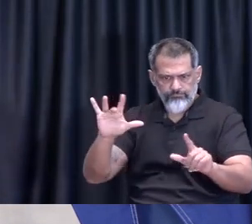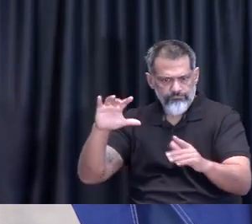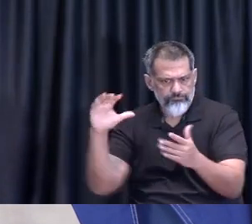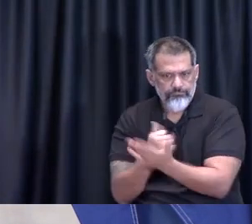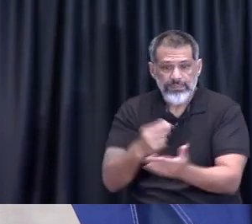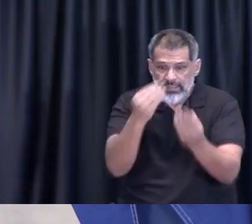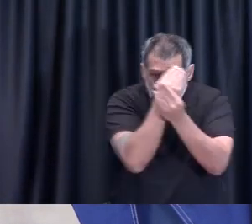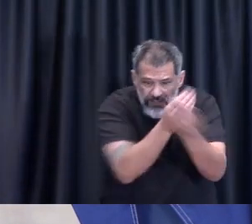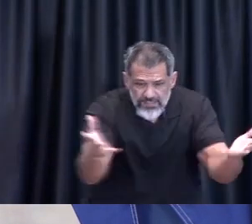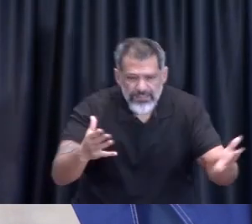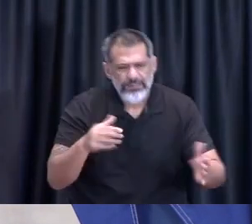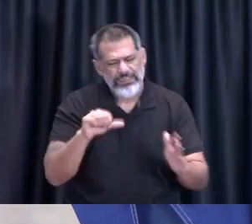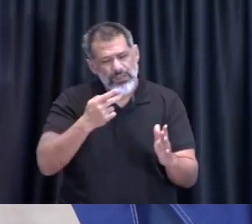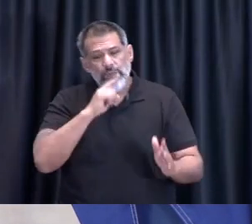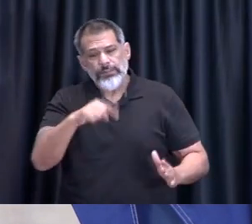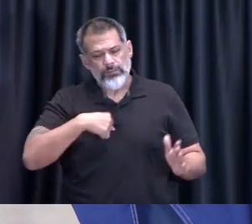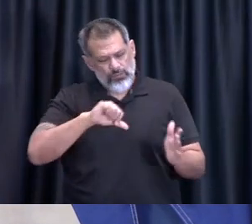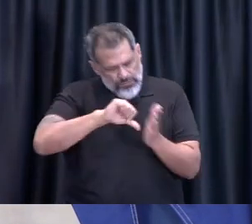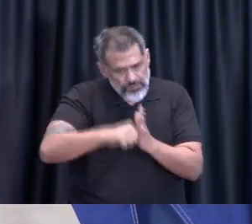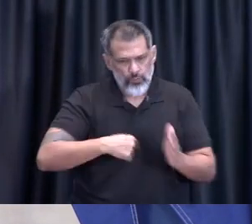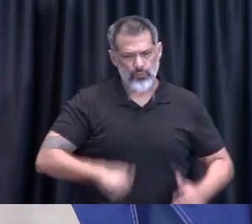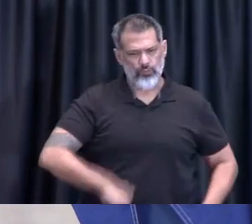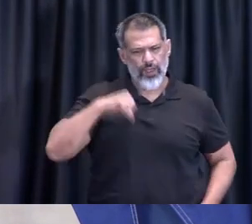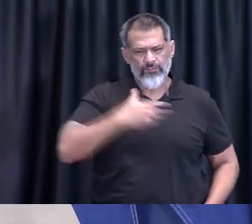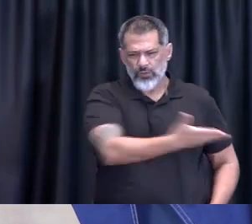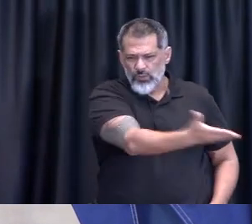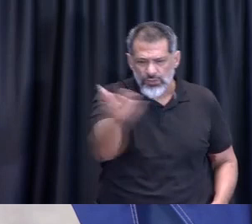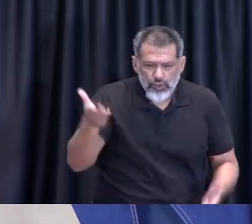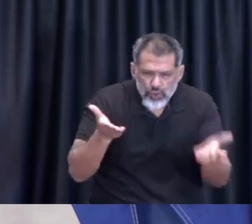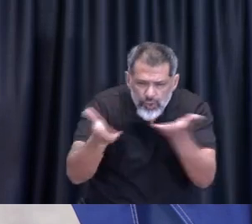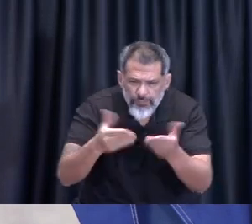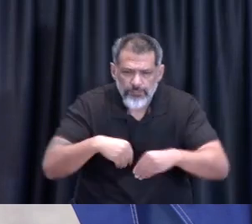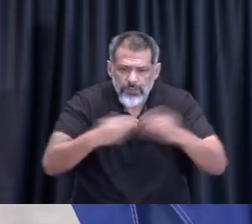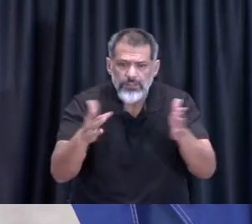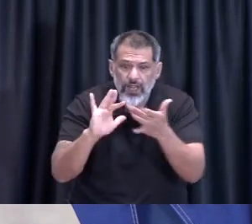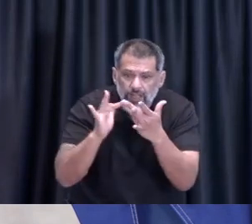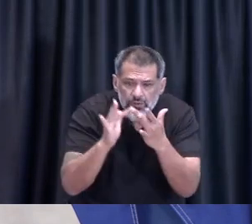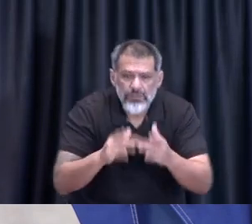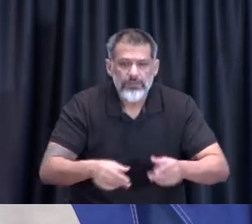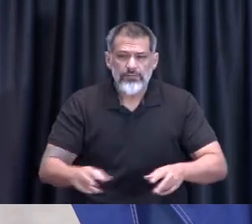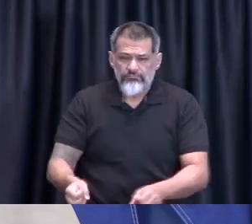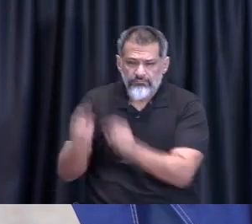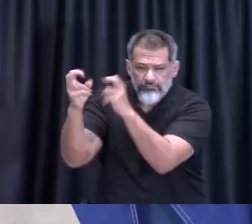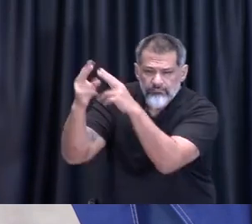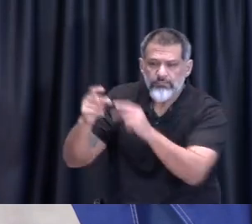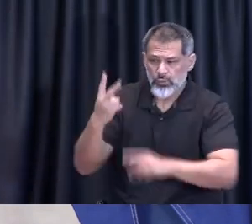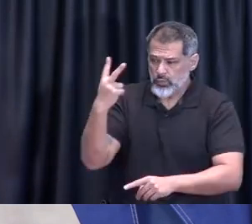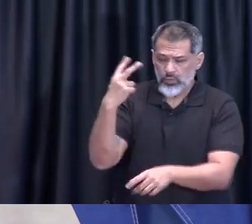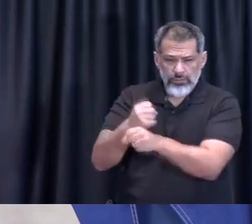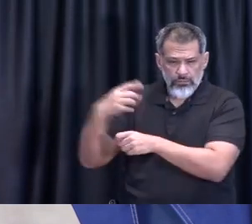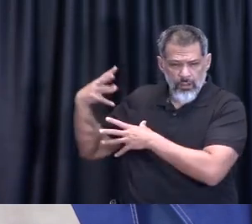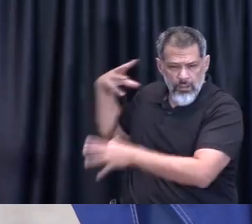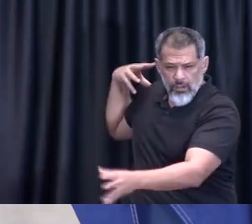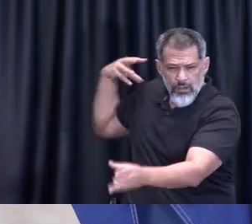do in modernizing and digitizing service delivery. The past two years, in particular, have demonstrated both the necessity and